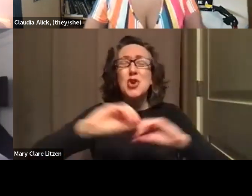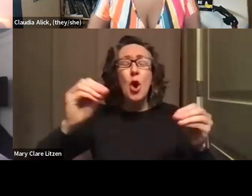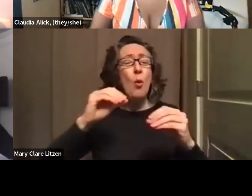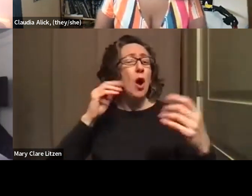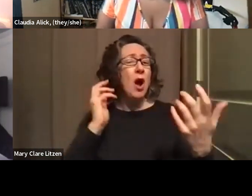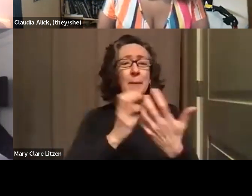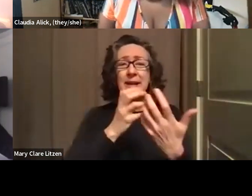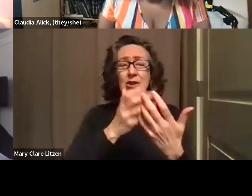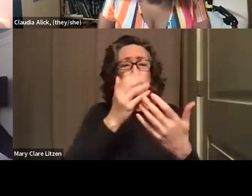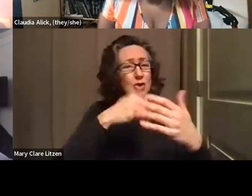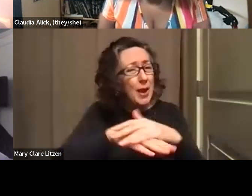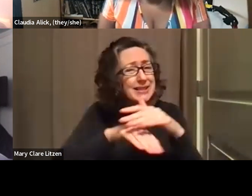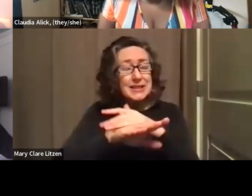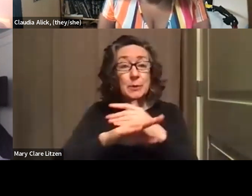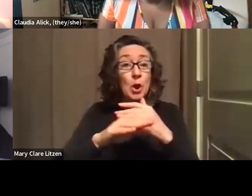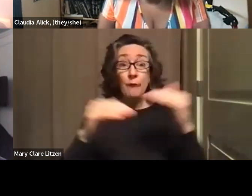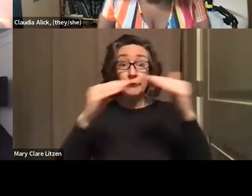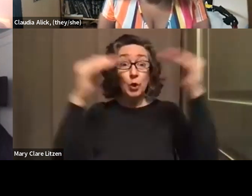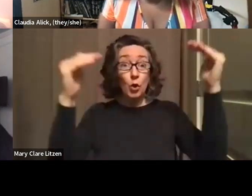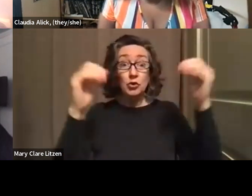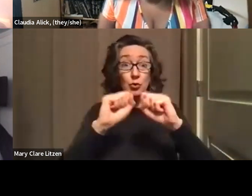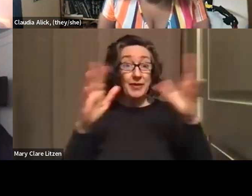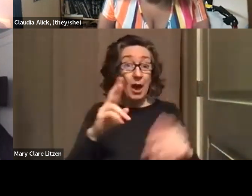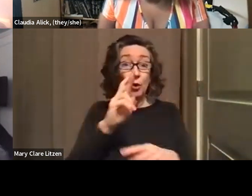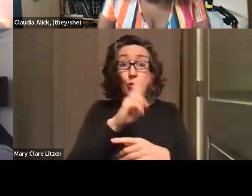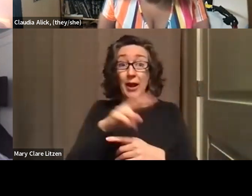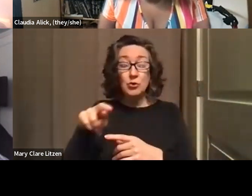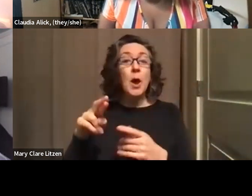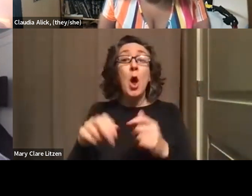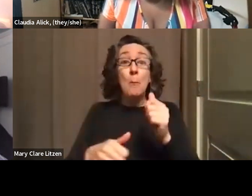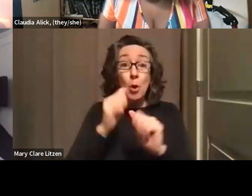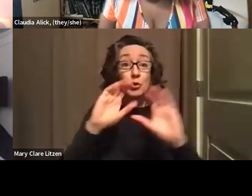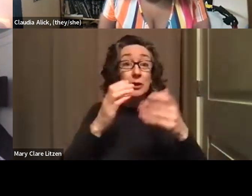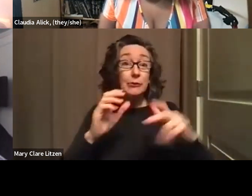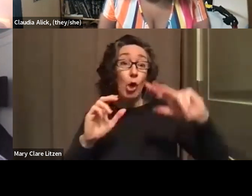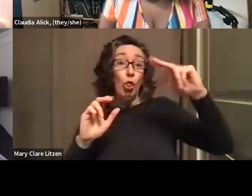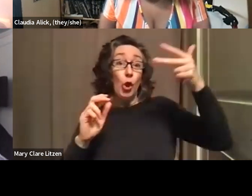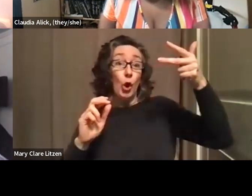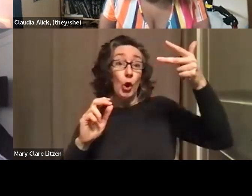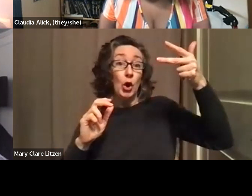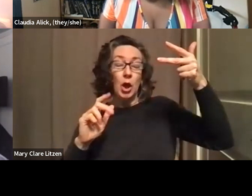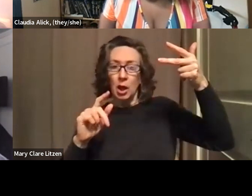imagination. No floors that have restrooms. Most of the classes are on the third floor.